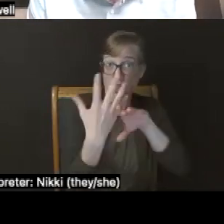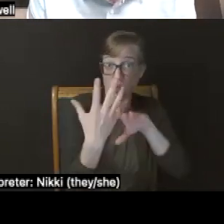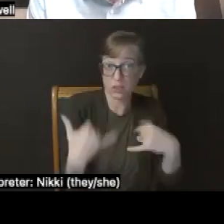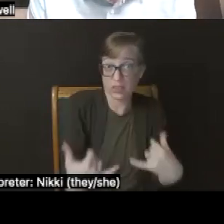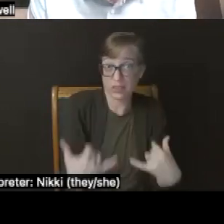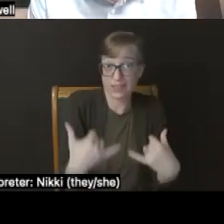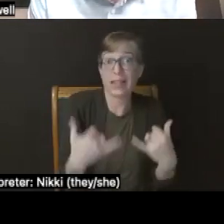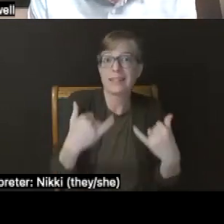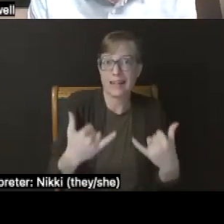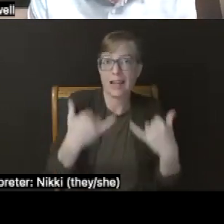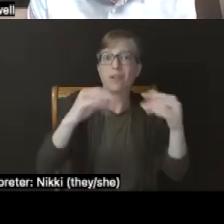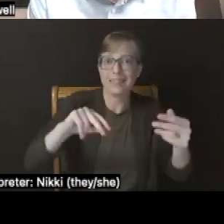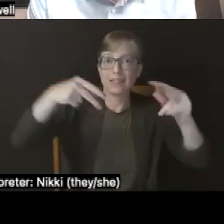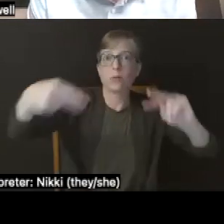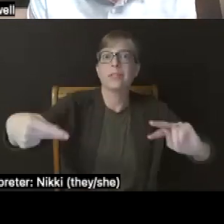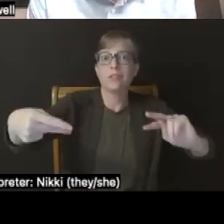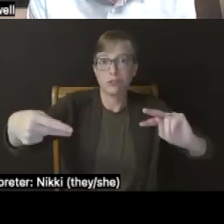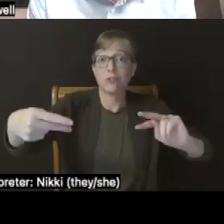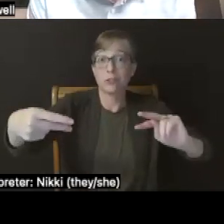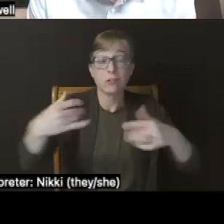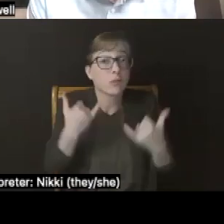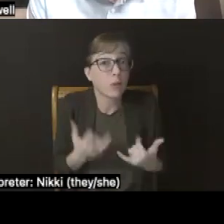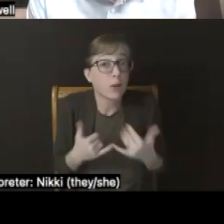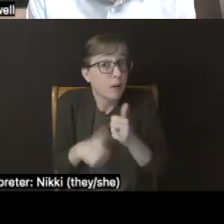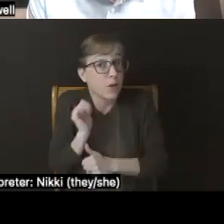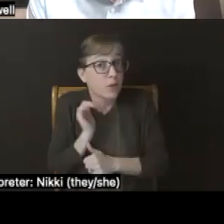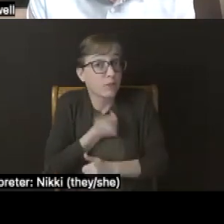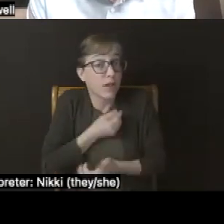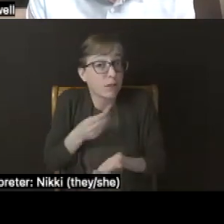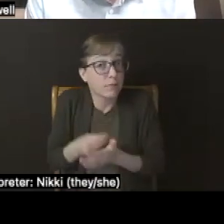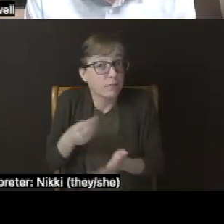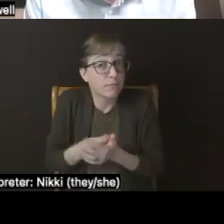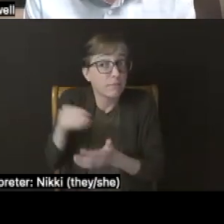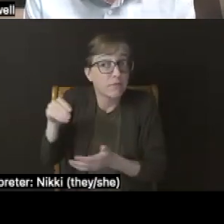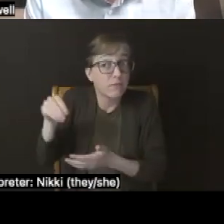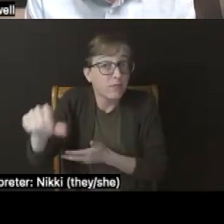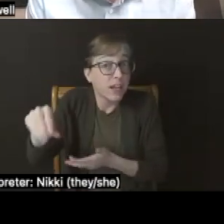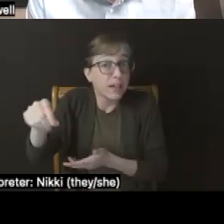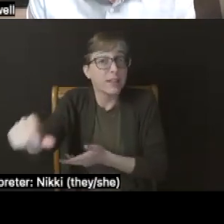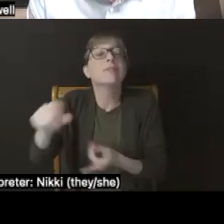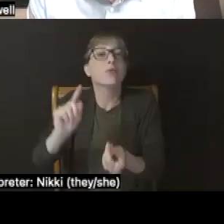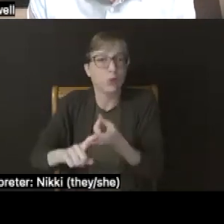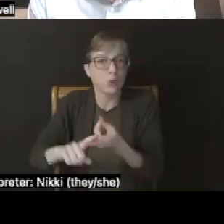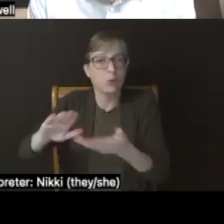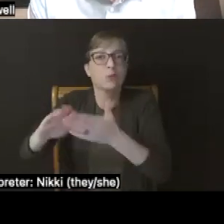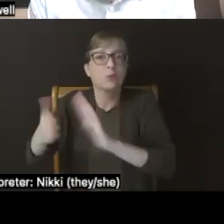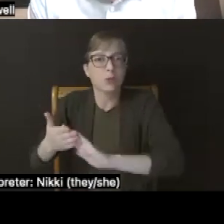do spend the majority of funding in the community. And this is from data before